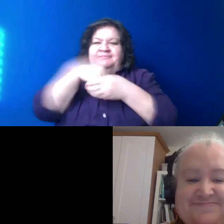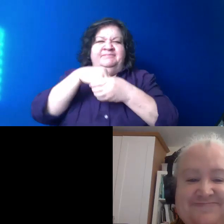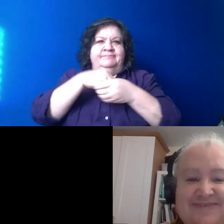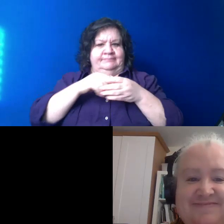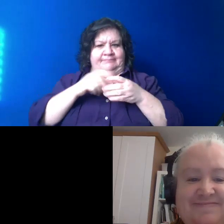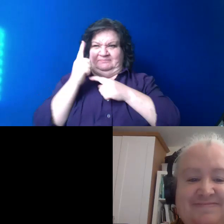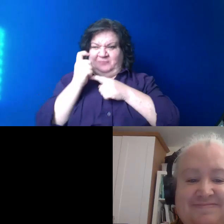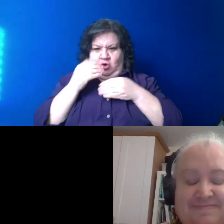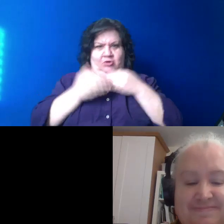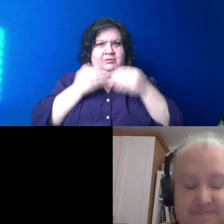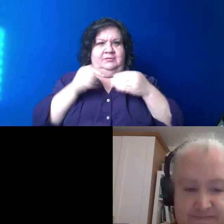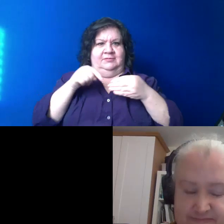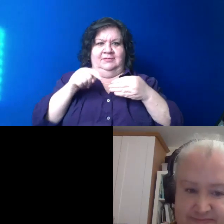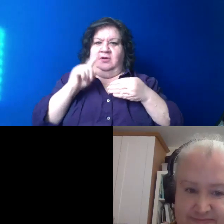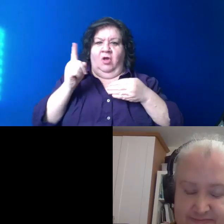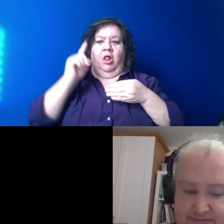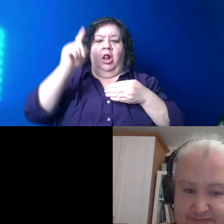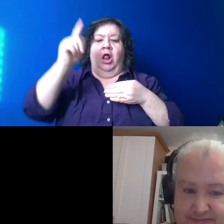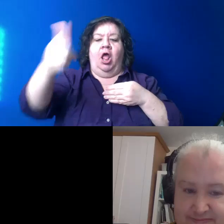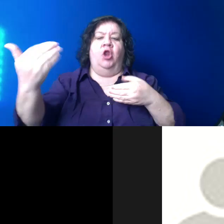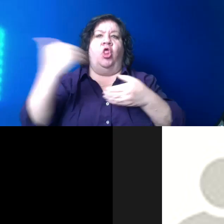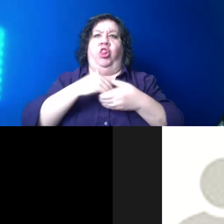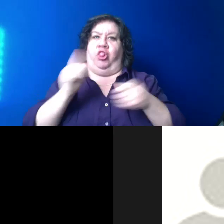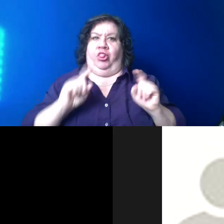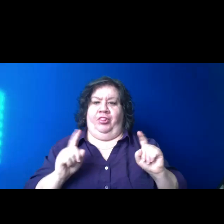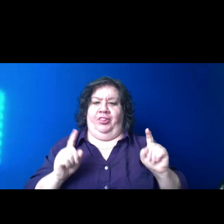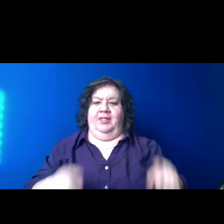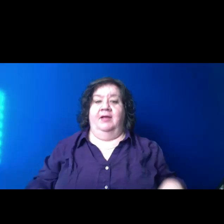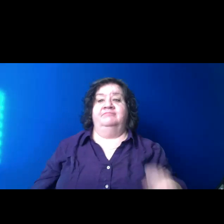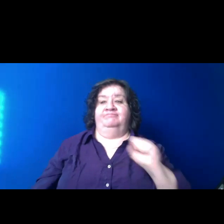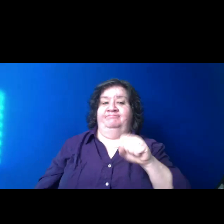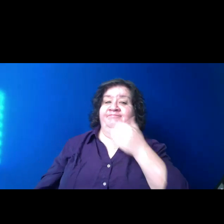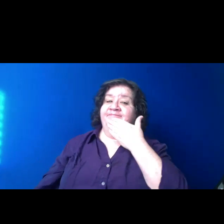thank you so much uh thank you so much mary i don't think we have some very interesting and